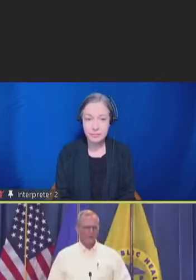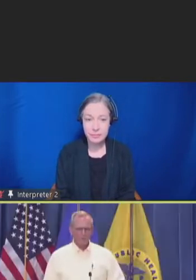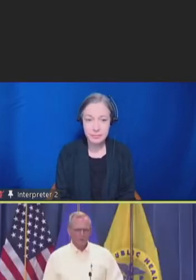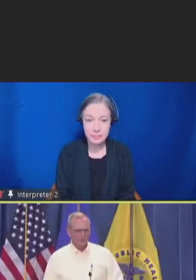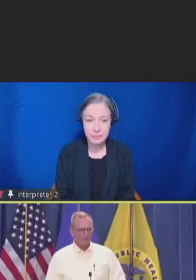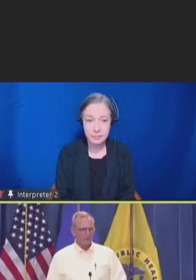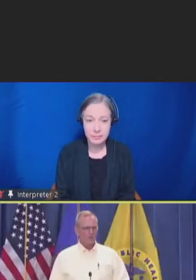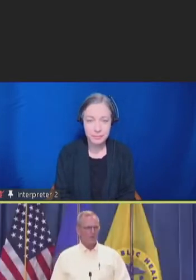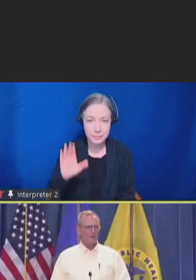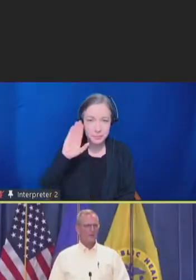Good morning to the group.